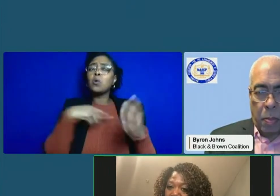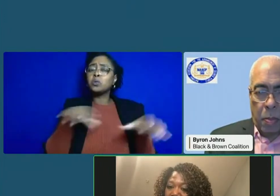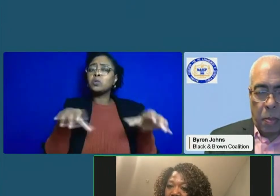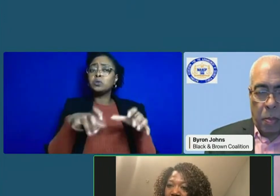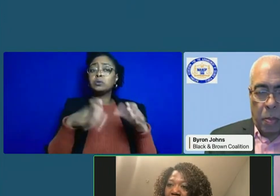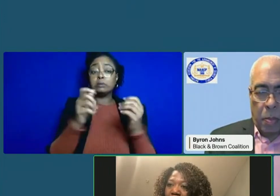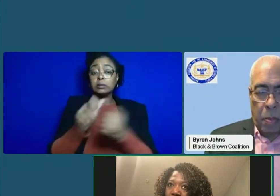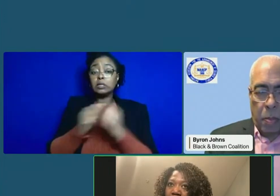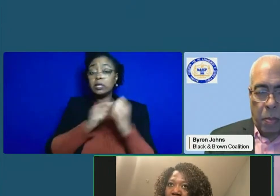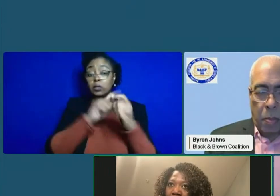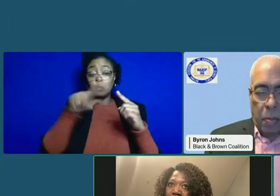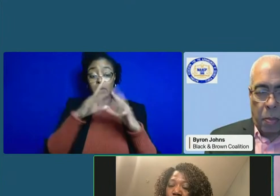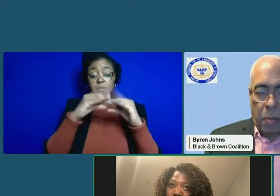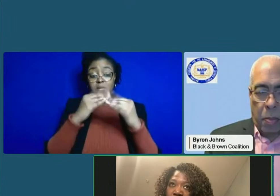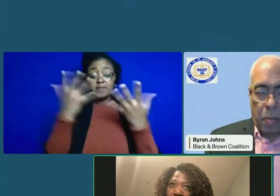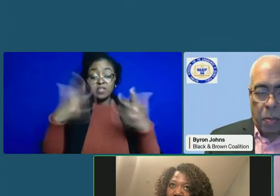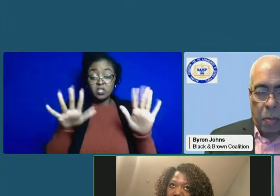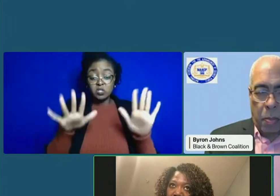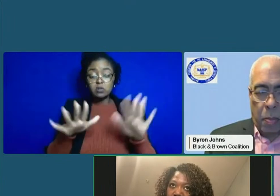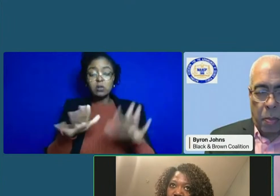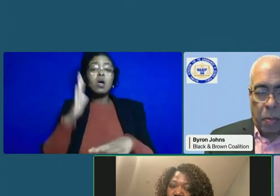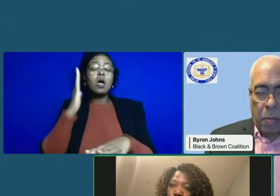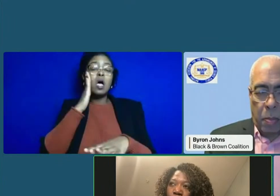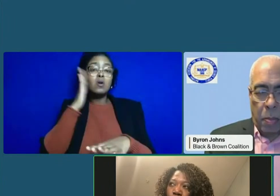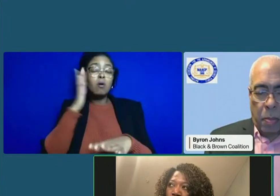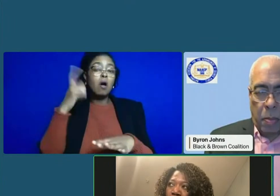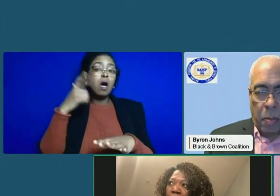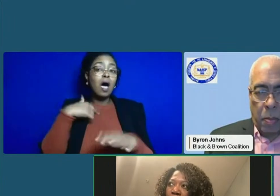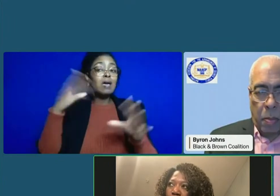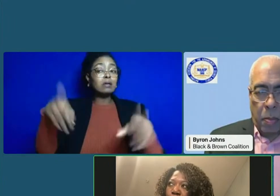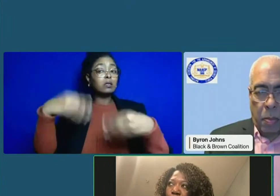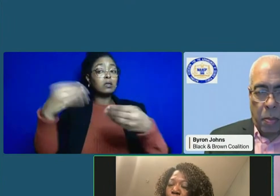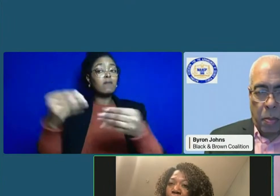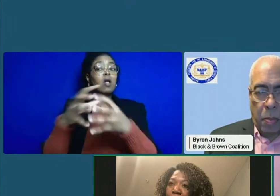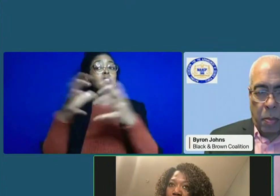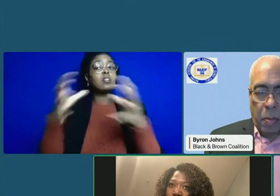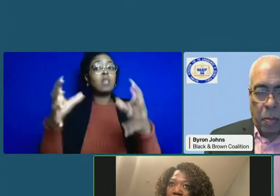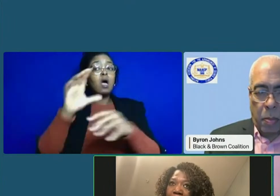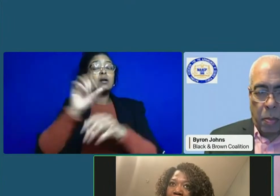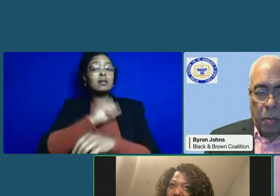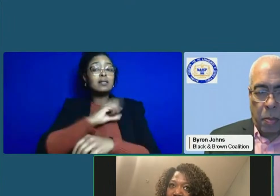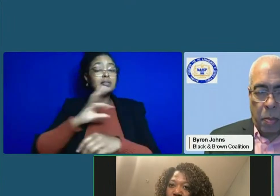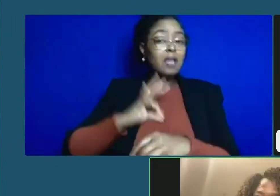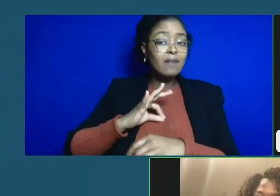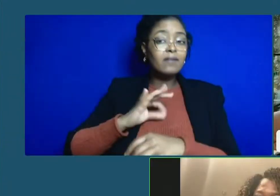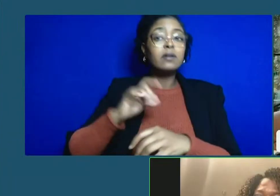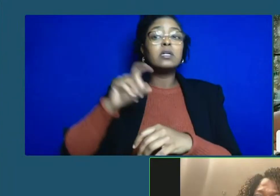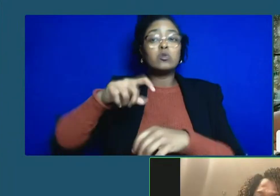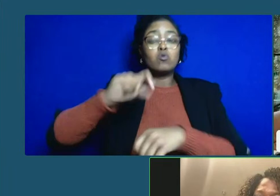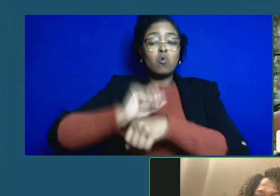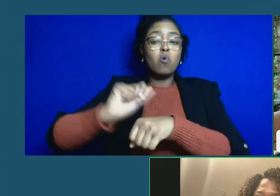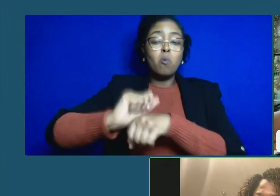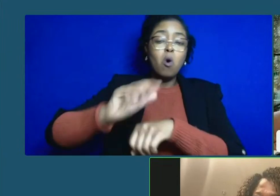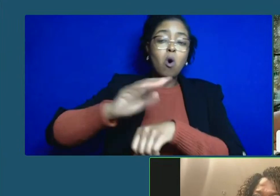continue to say this. It is about what we do together after this meeting. And I know that I